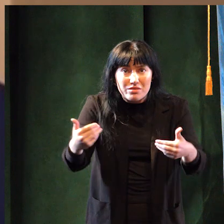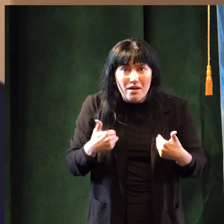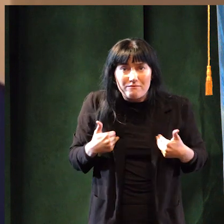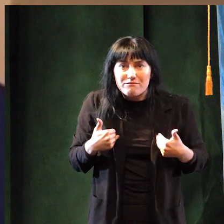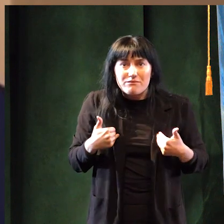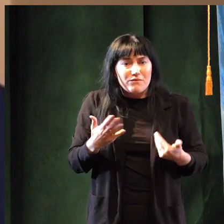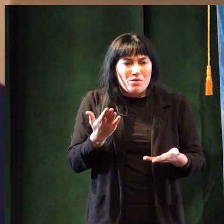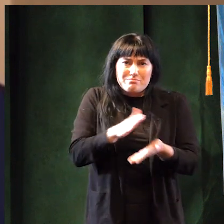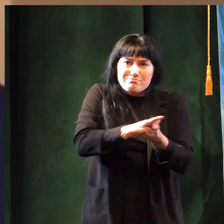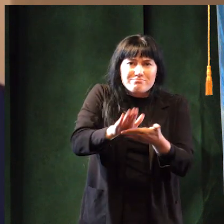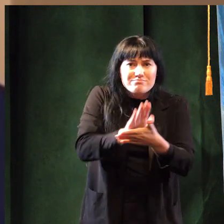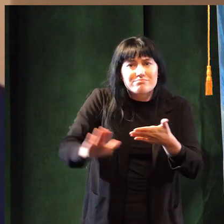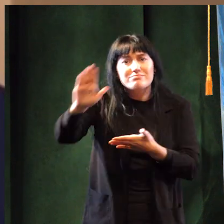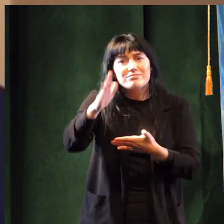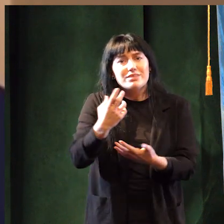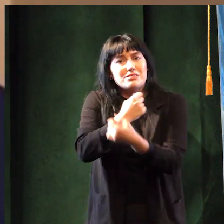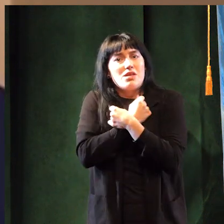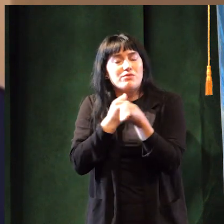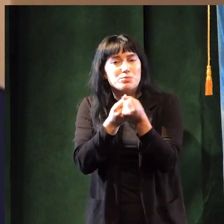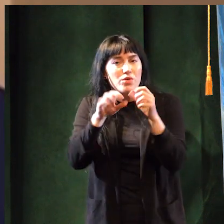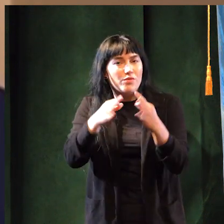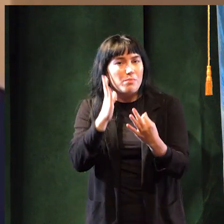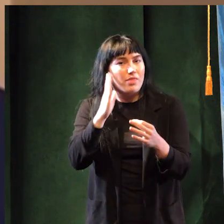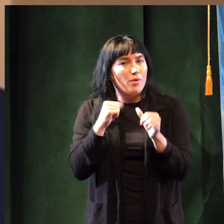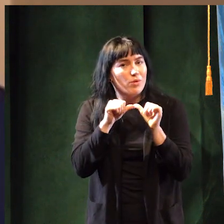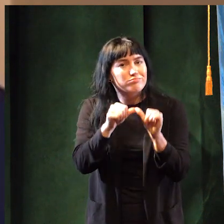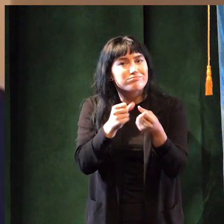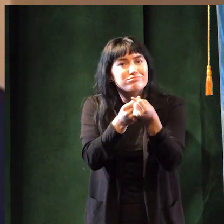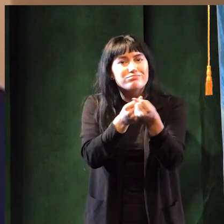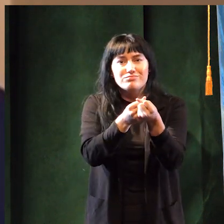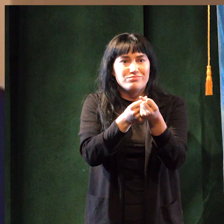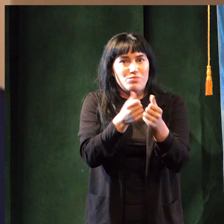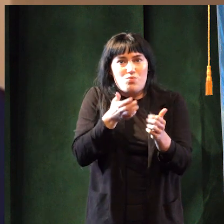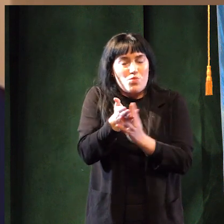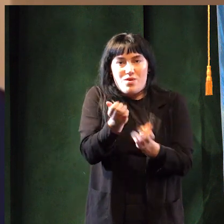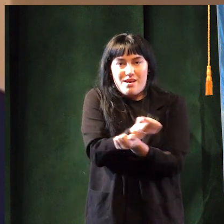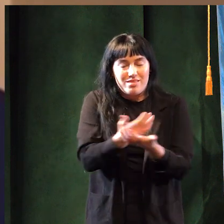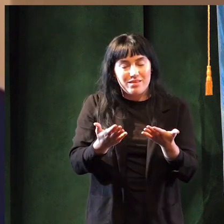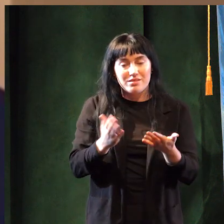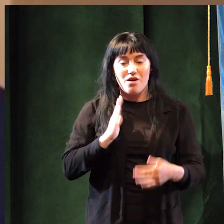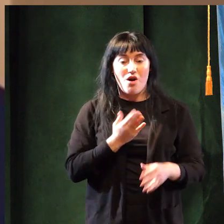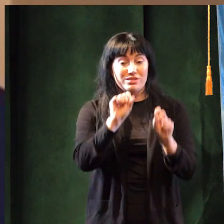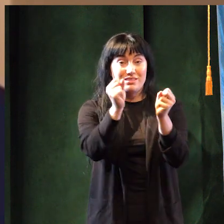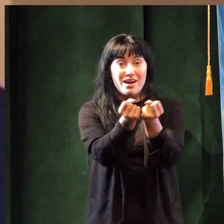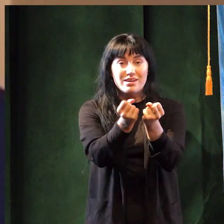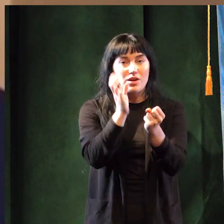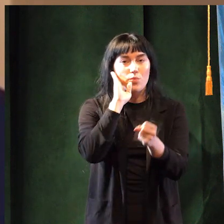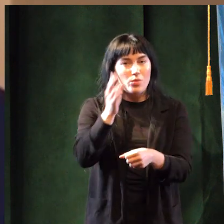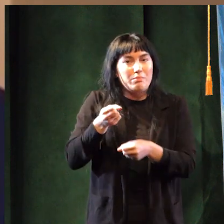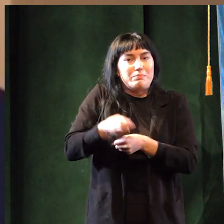and loving families will have your back thick and thin our society will overcome